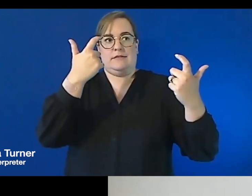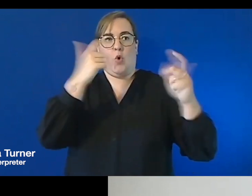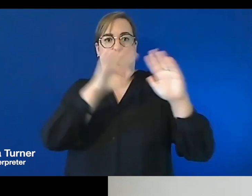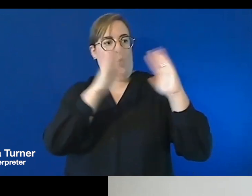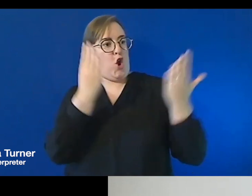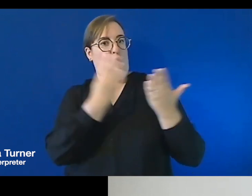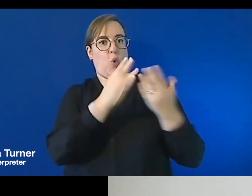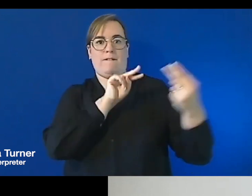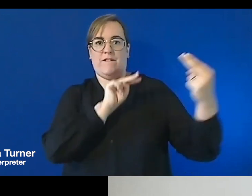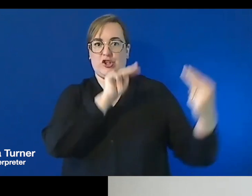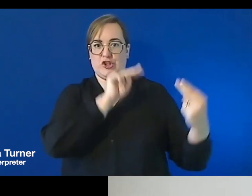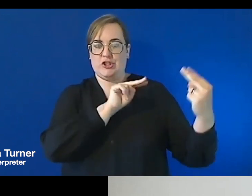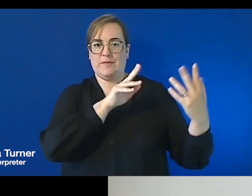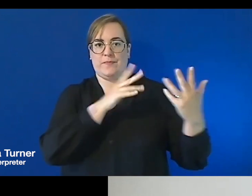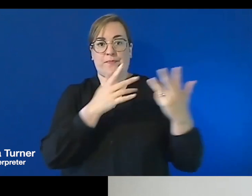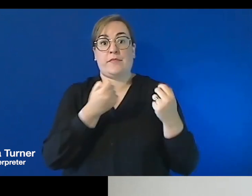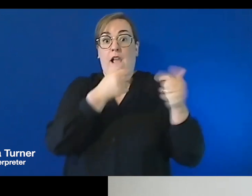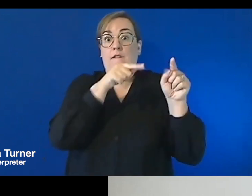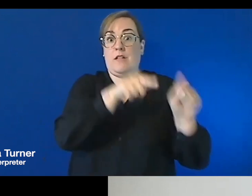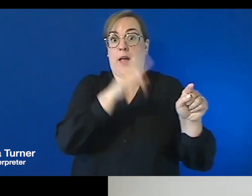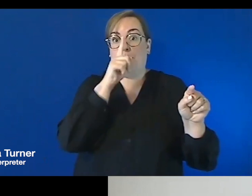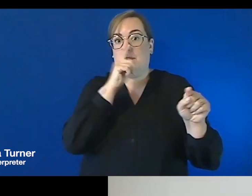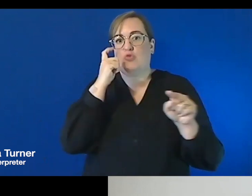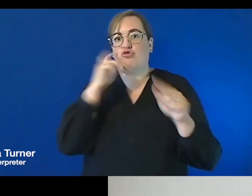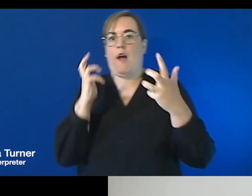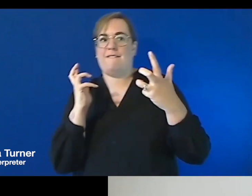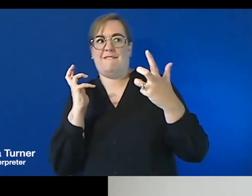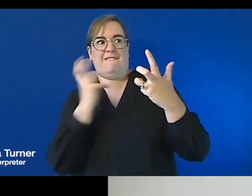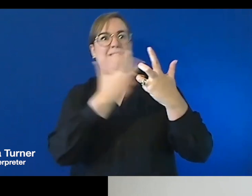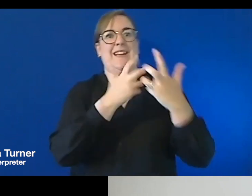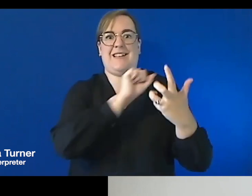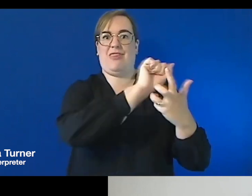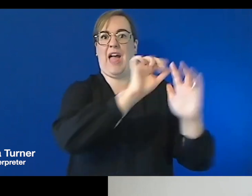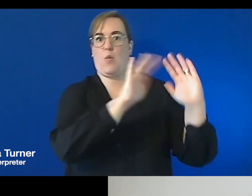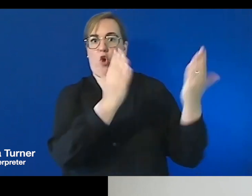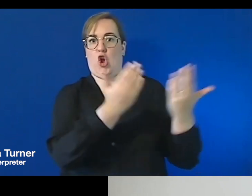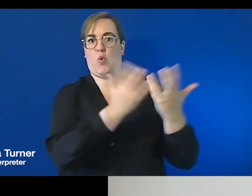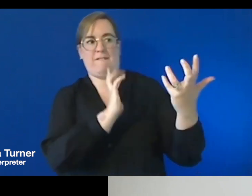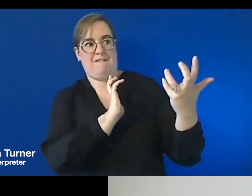other people just try to fit and we just try to include them, but the problem is which we need,